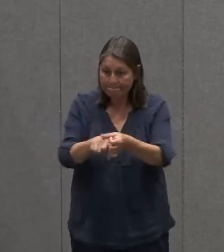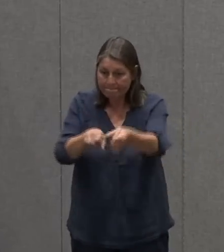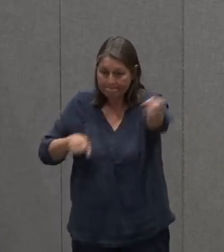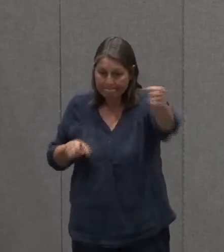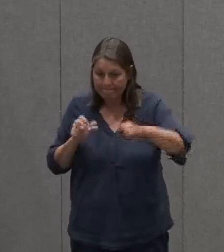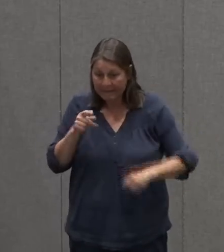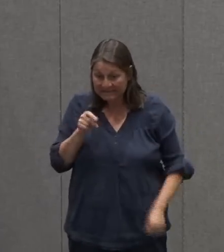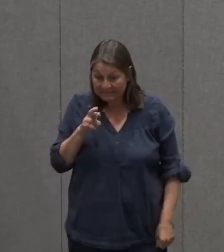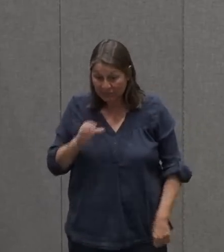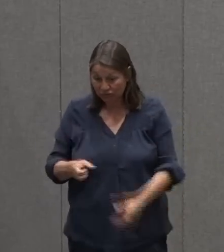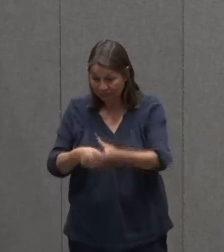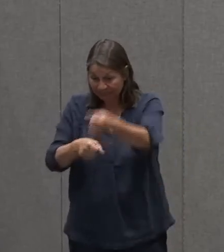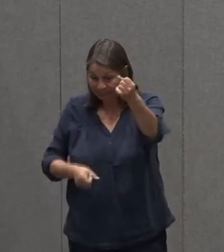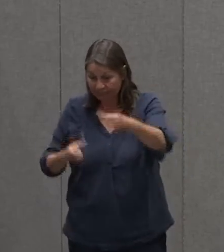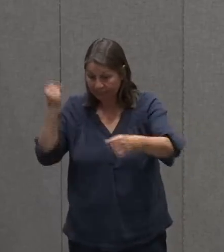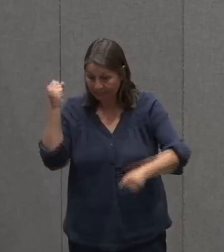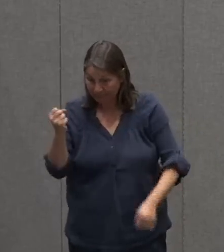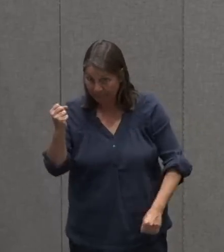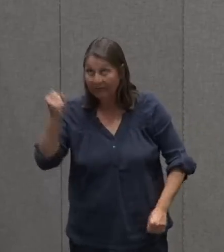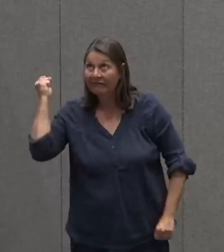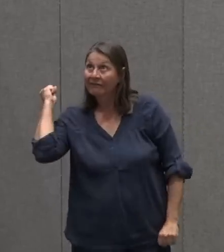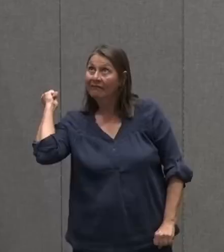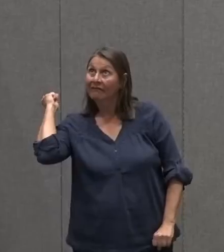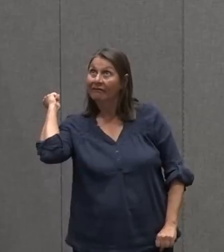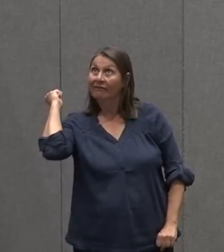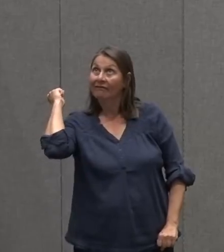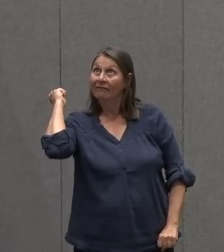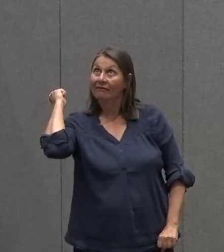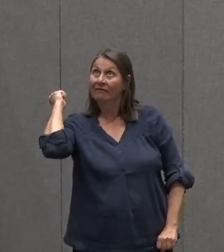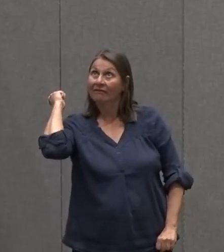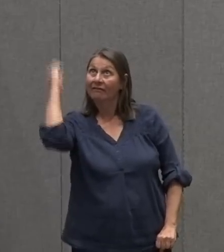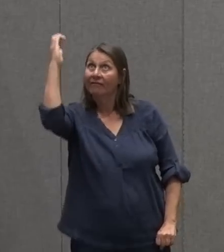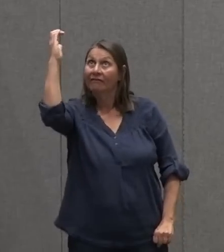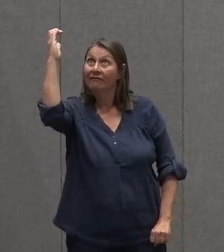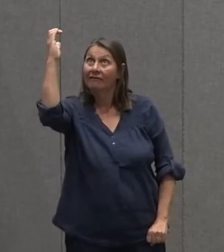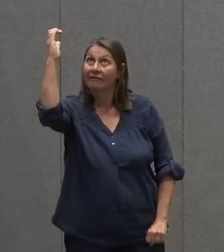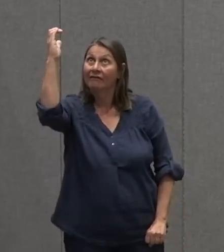and they had to count to 10 before the spear hit the ground.